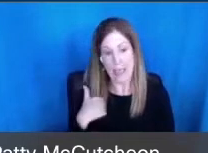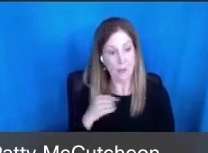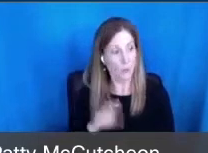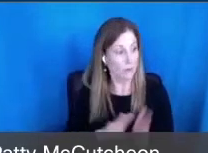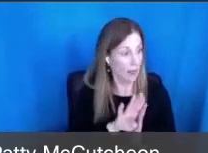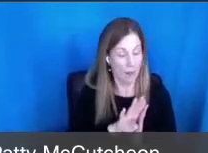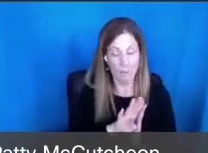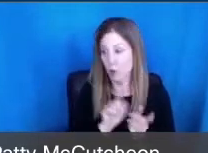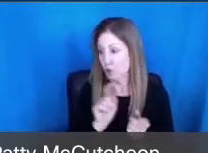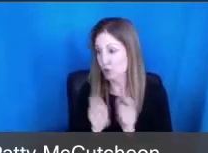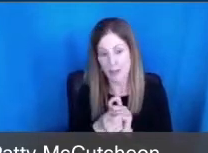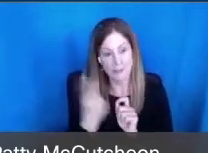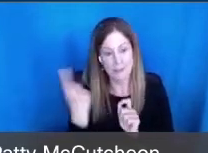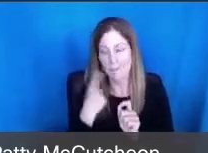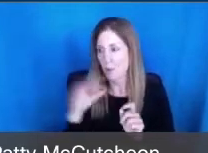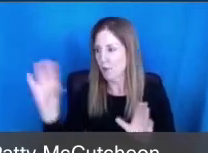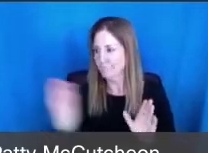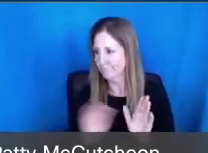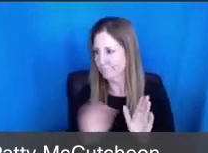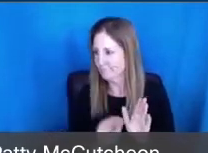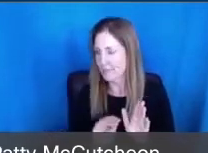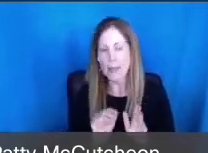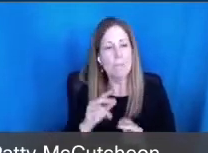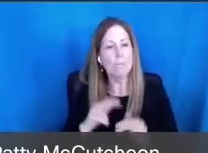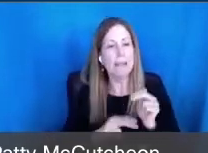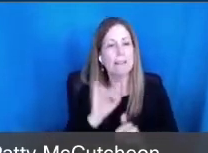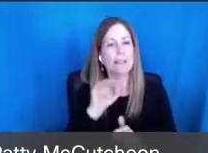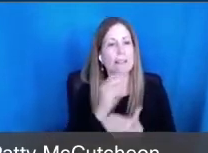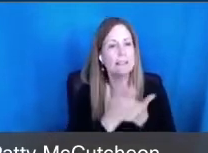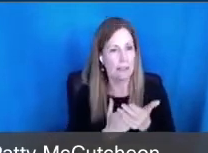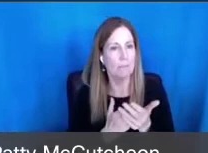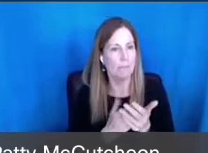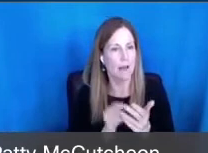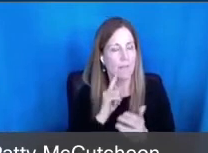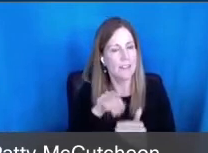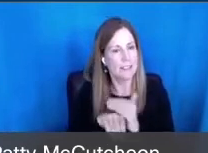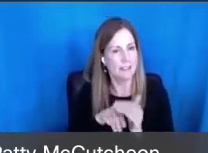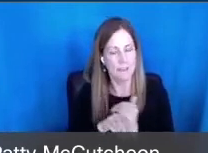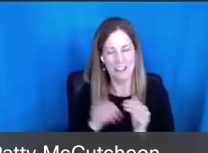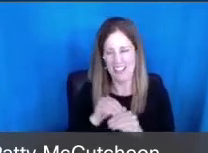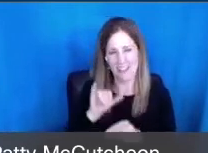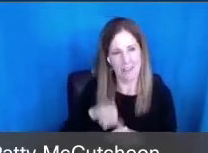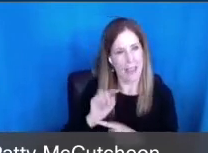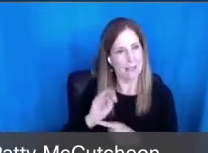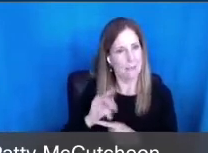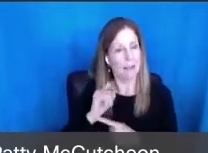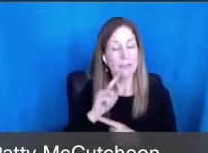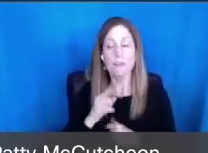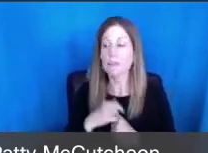We can build in some of the needed accessibility features right into the template. For example, we can preset the formatting of the closed captioning.